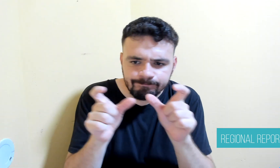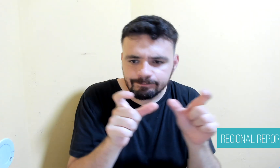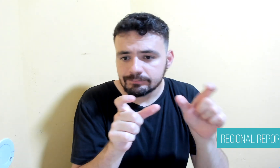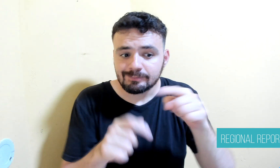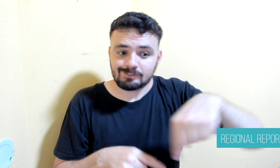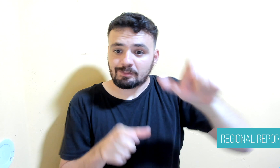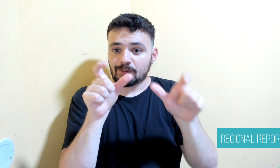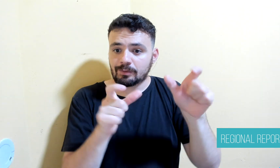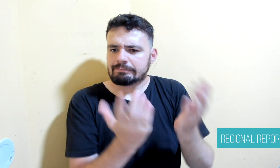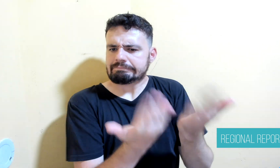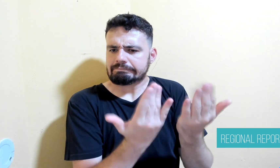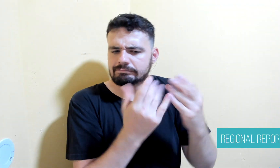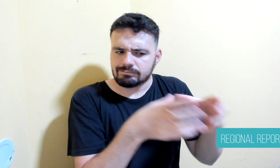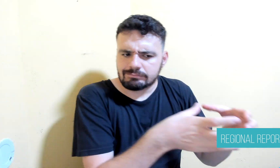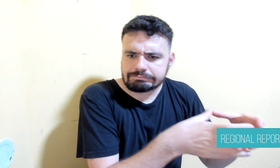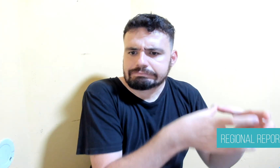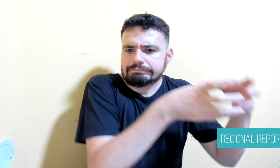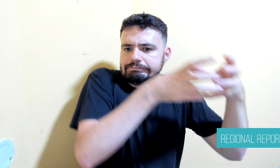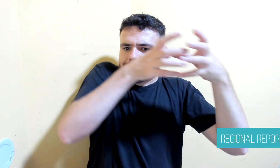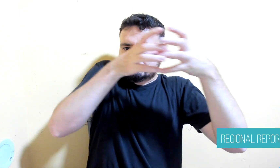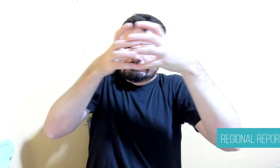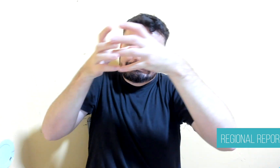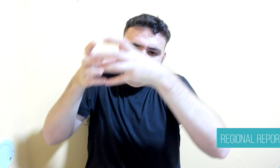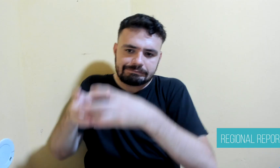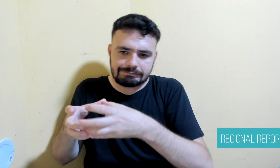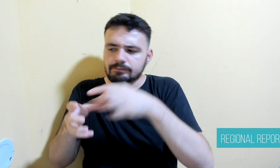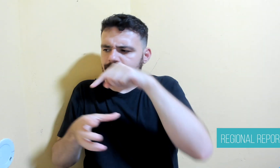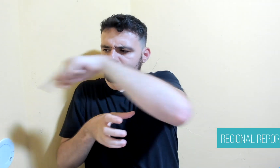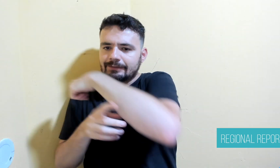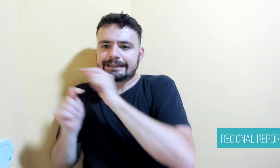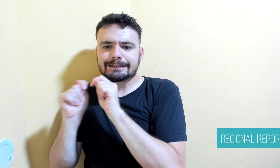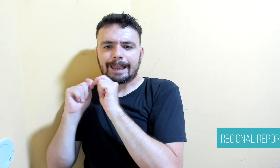by the members of the Serenazgo de Miraflores. The Citizen